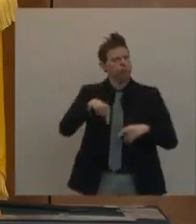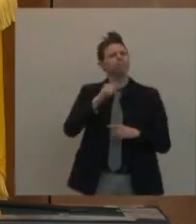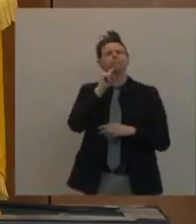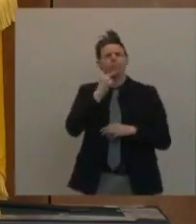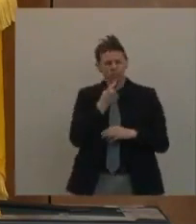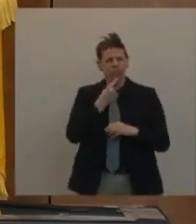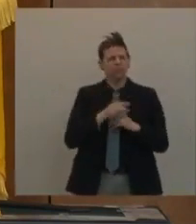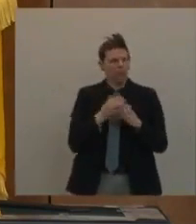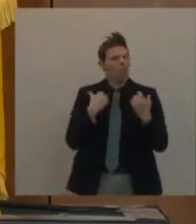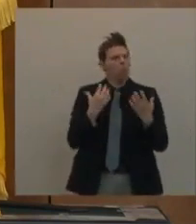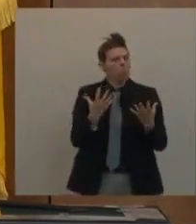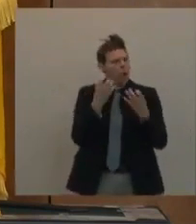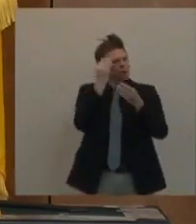. AND TRANSMISSION.